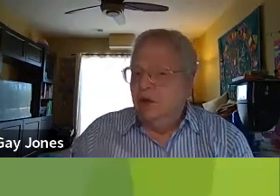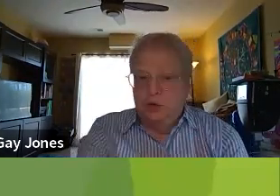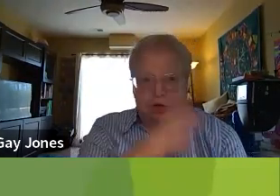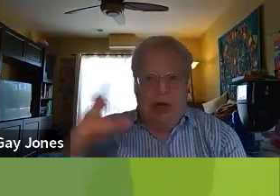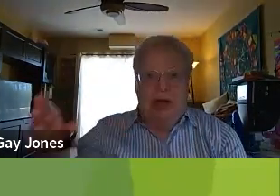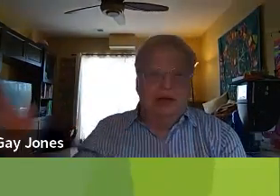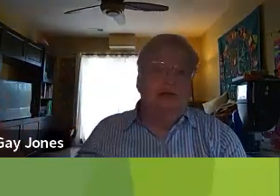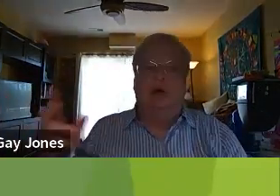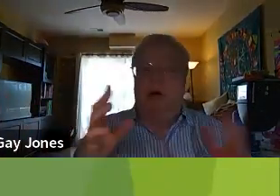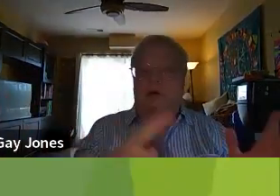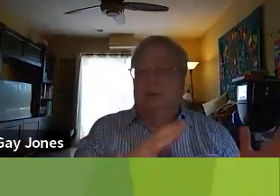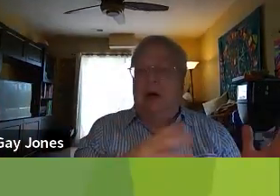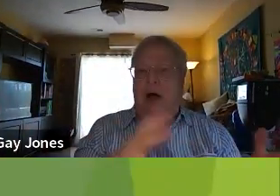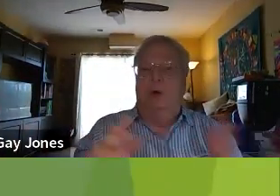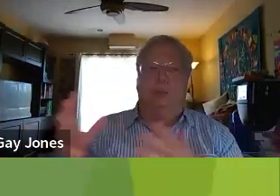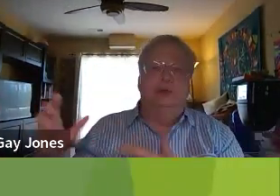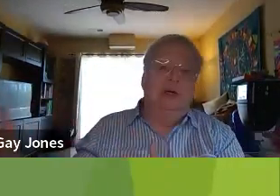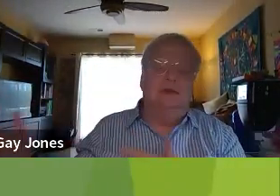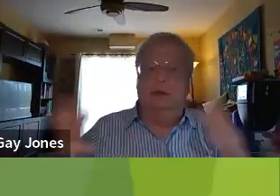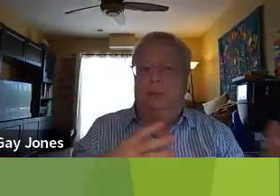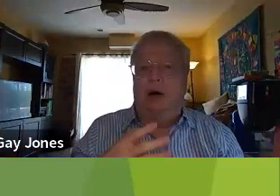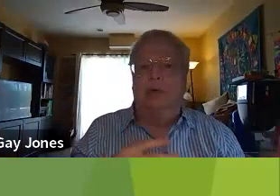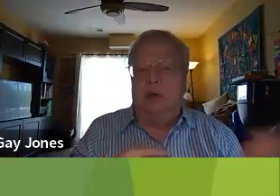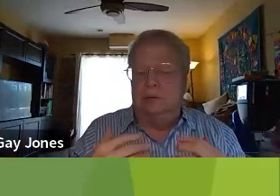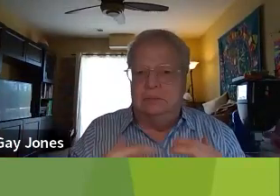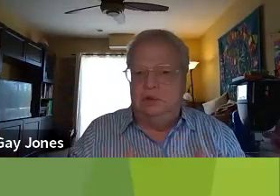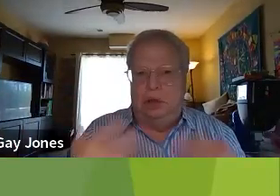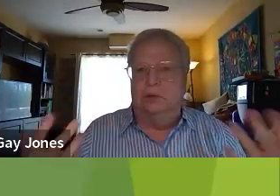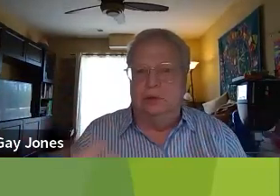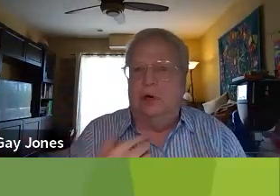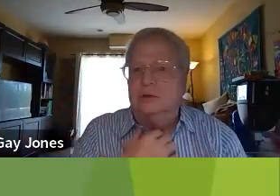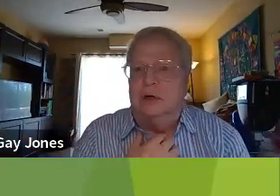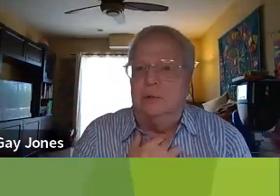And those changes how we present it to the public changes also.